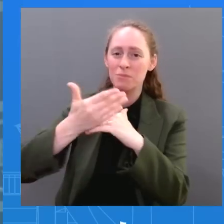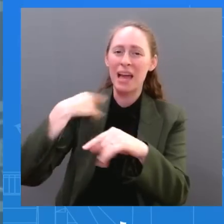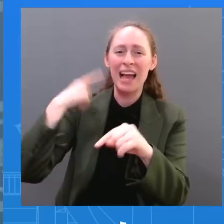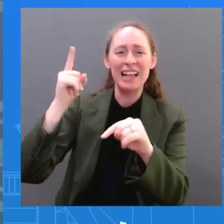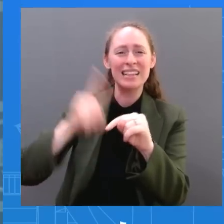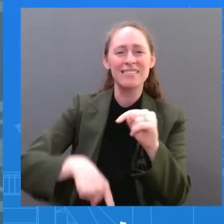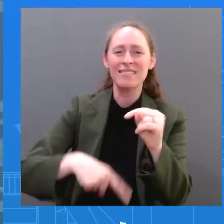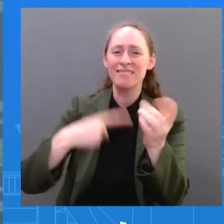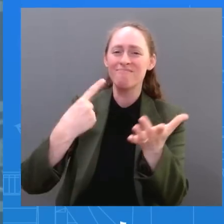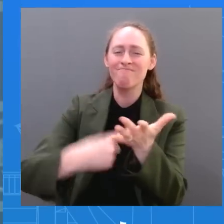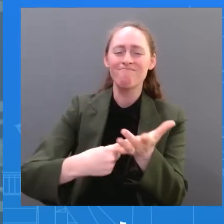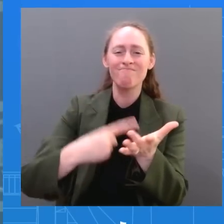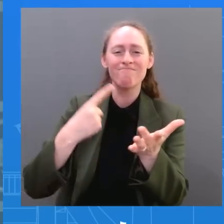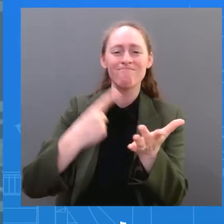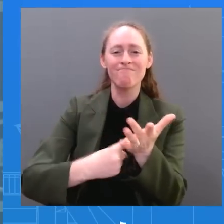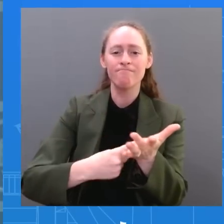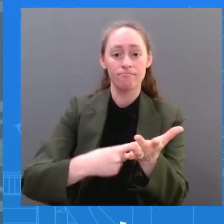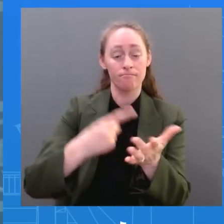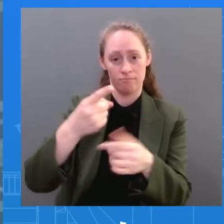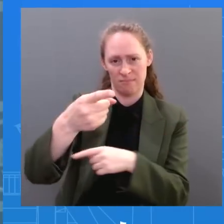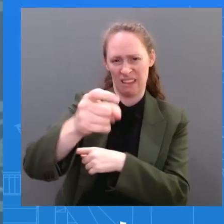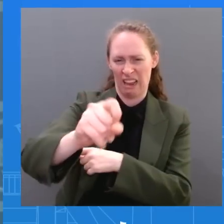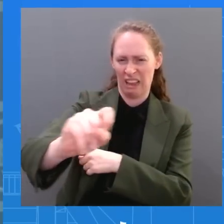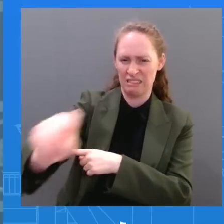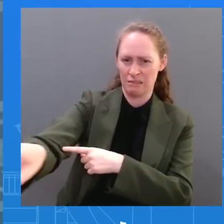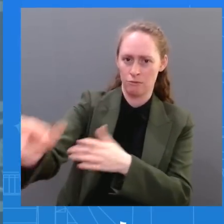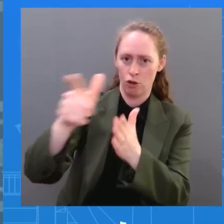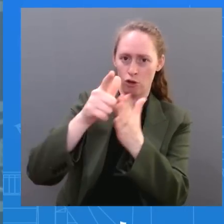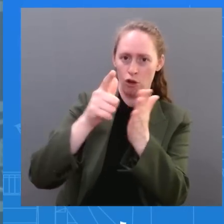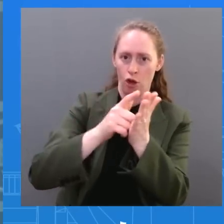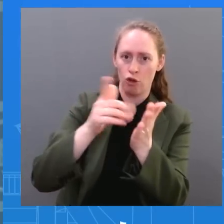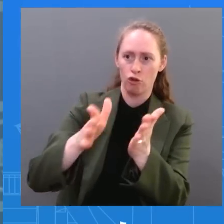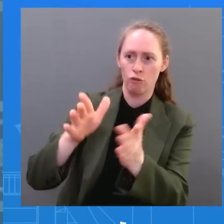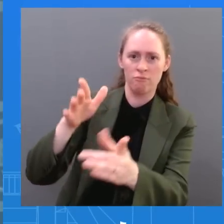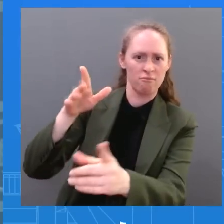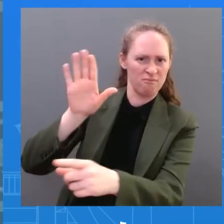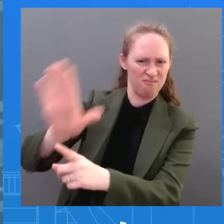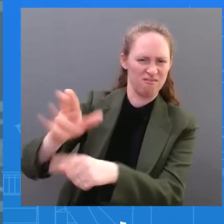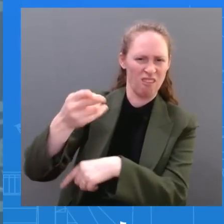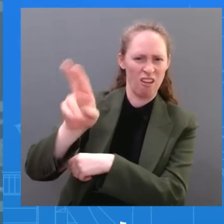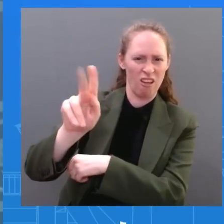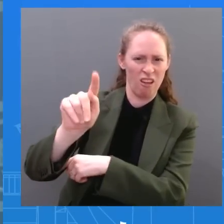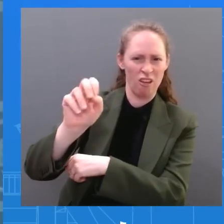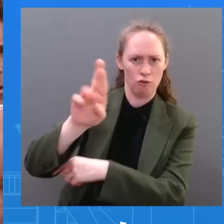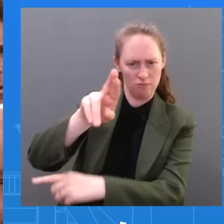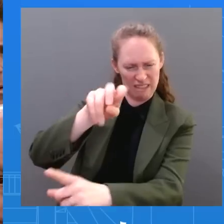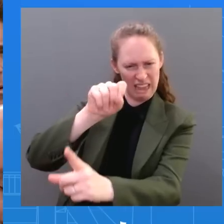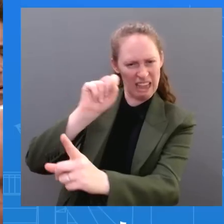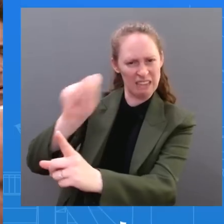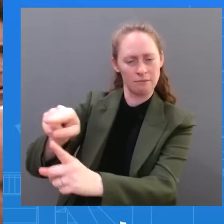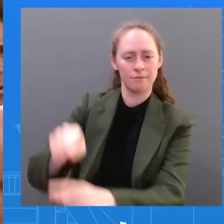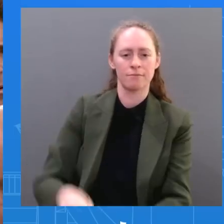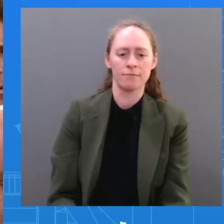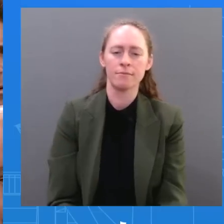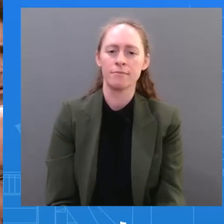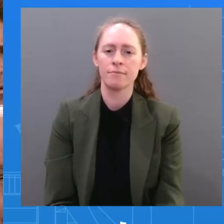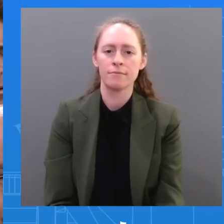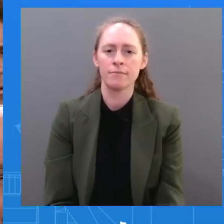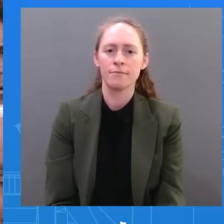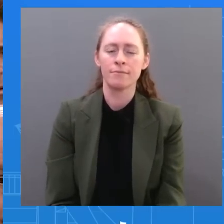That's what I can share with you at this podium, at this time. The Press: Okay. And then there's a Reuters report out this morning